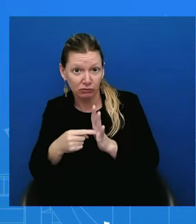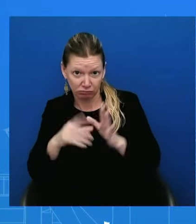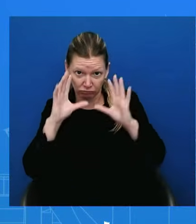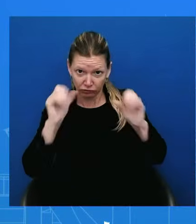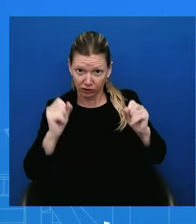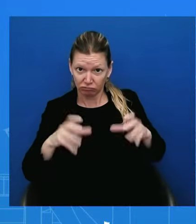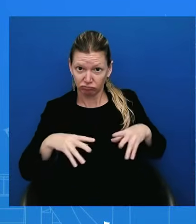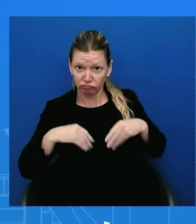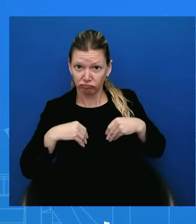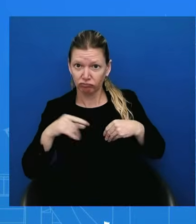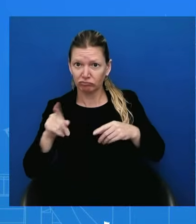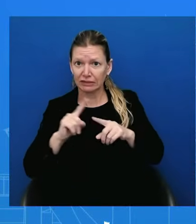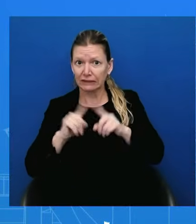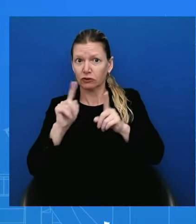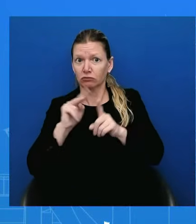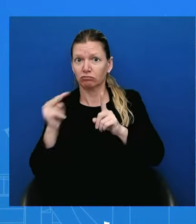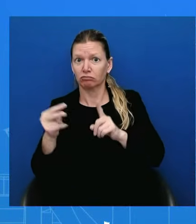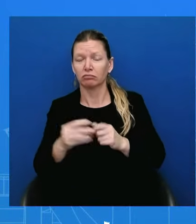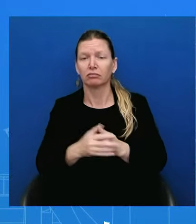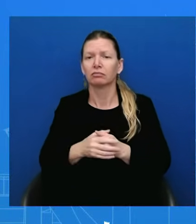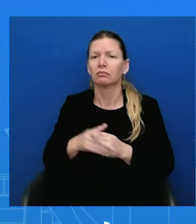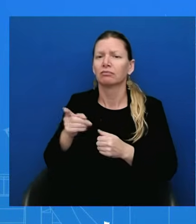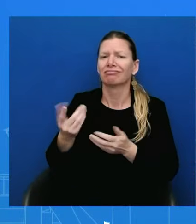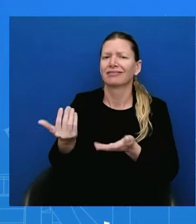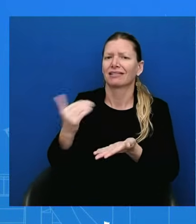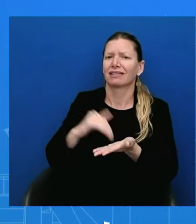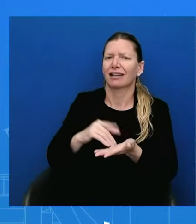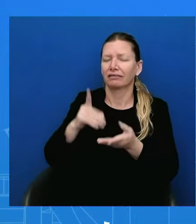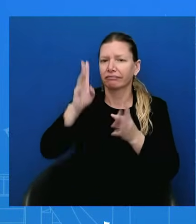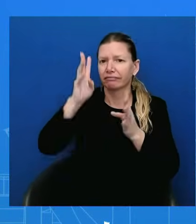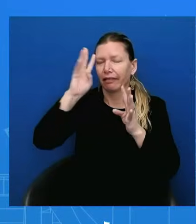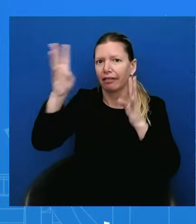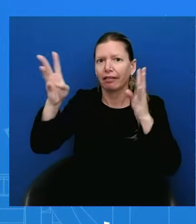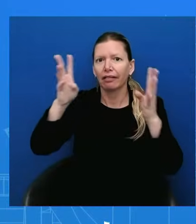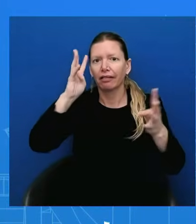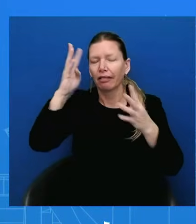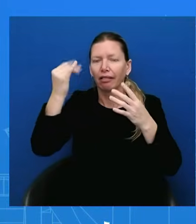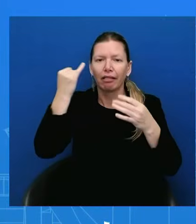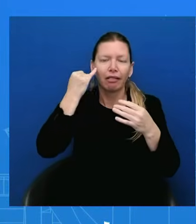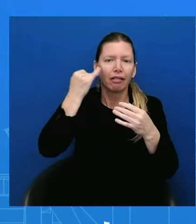What I say is that the president respects the vice president.